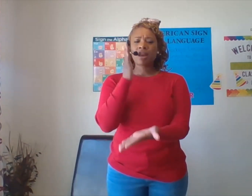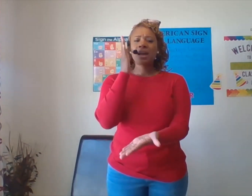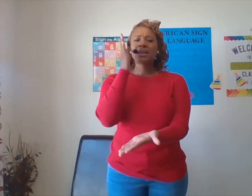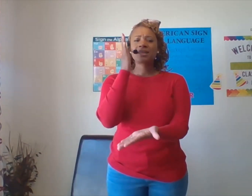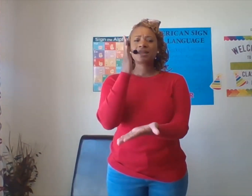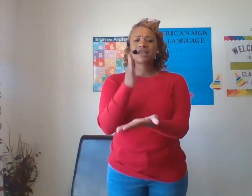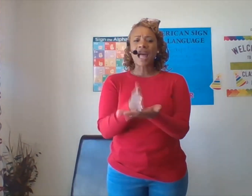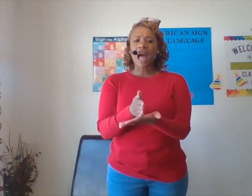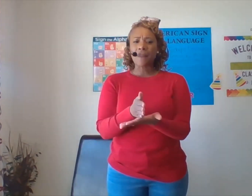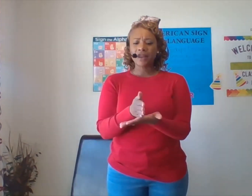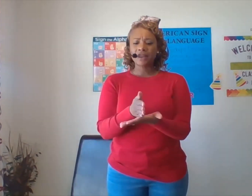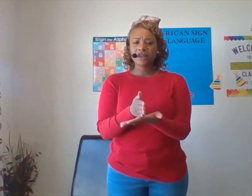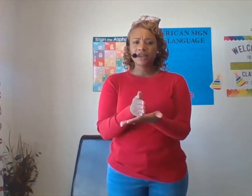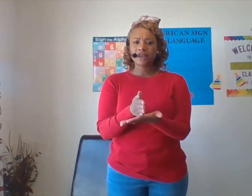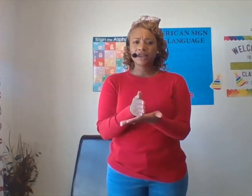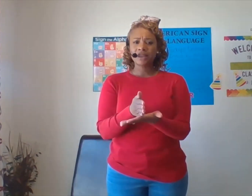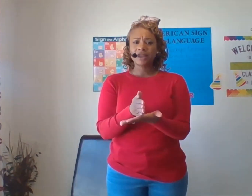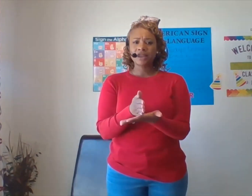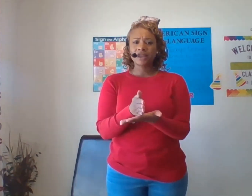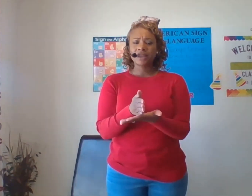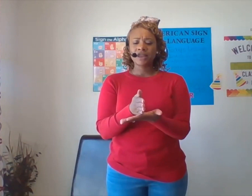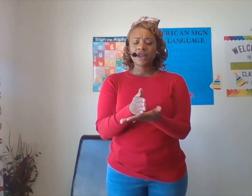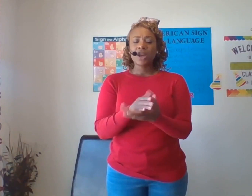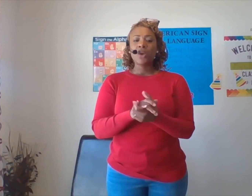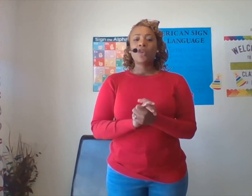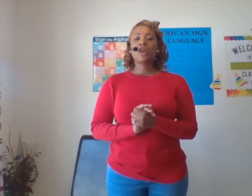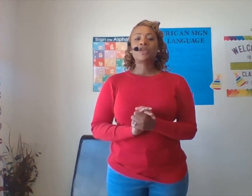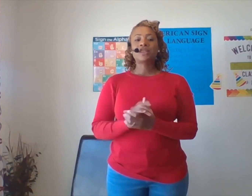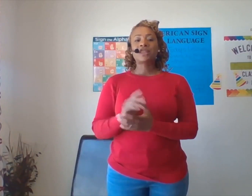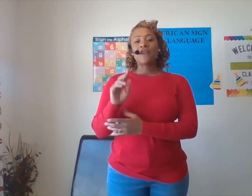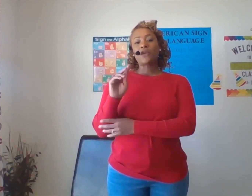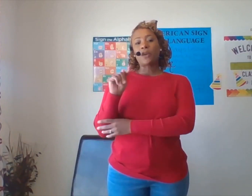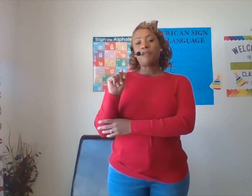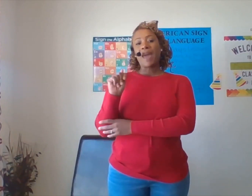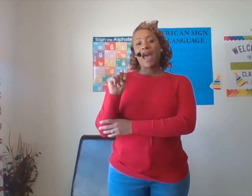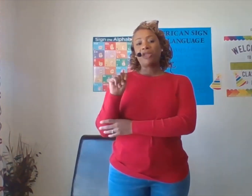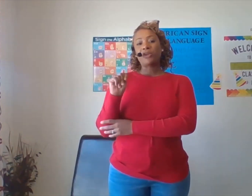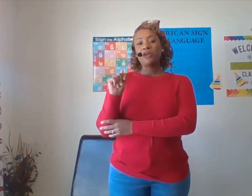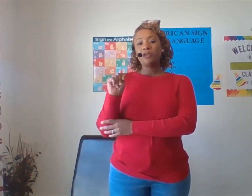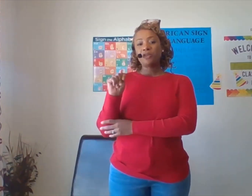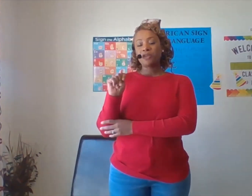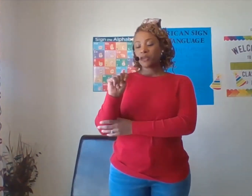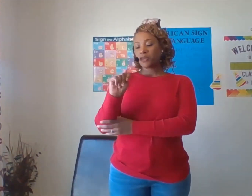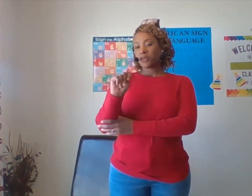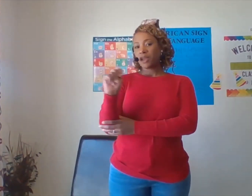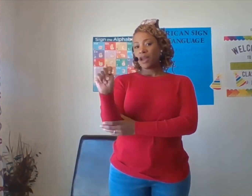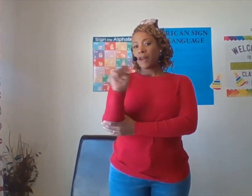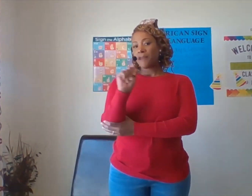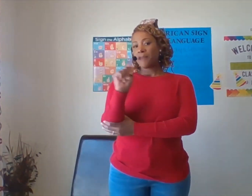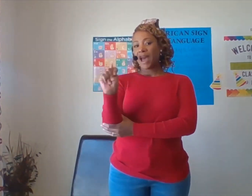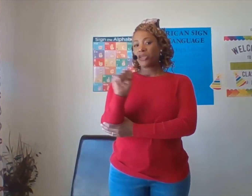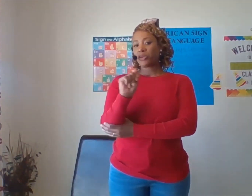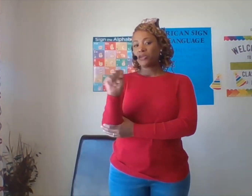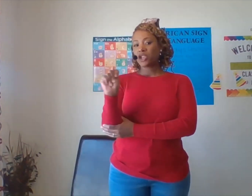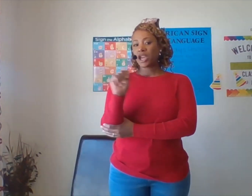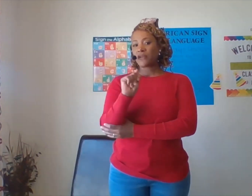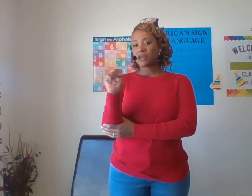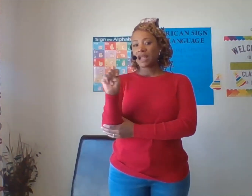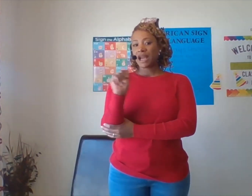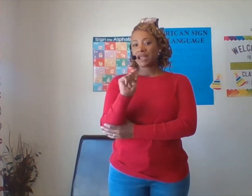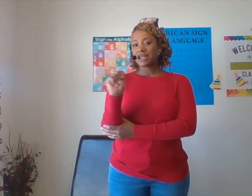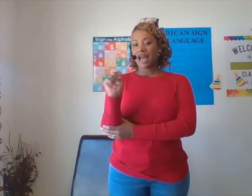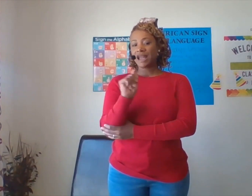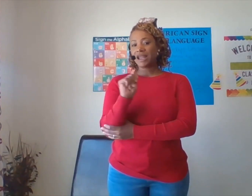stop we learned the sign for bathroom bathroom shaking from side to side